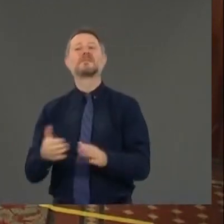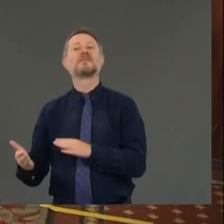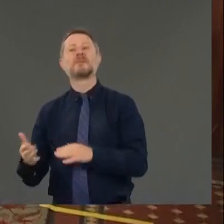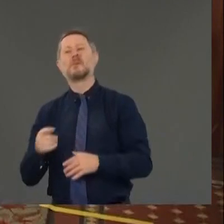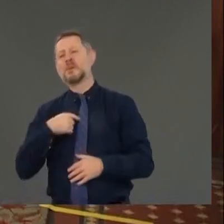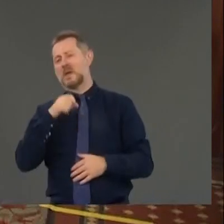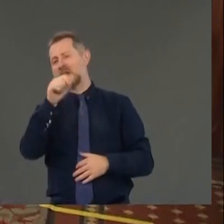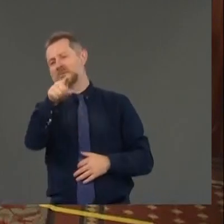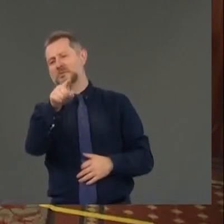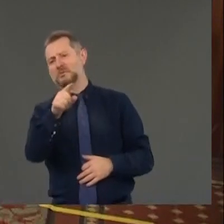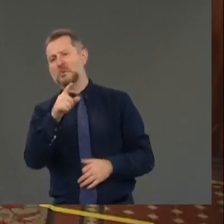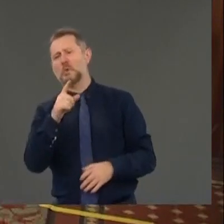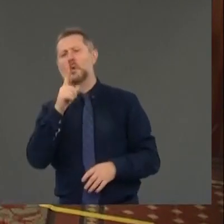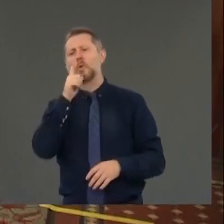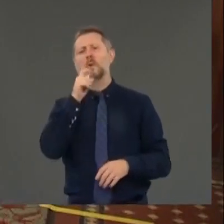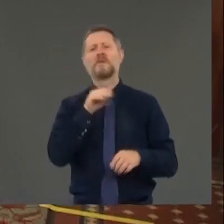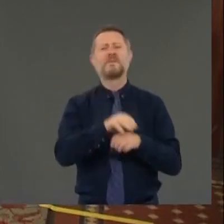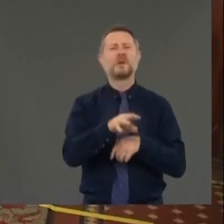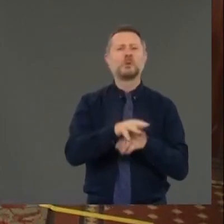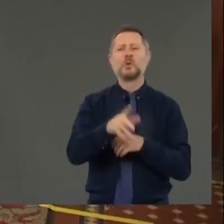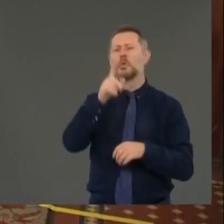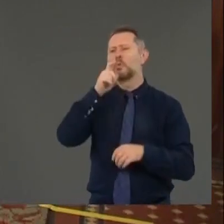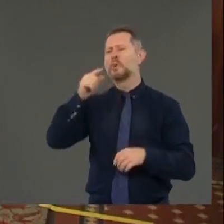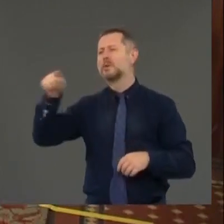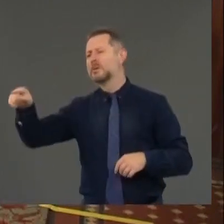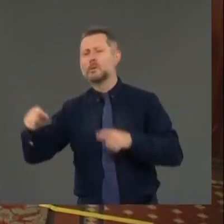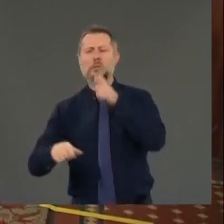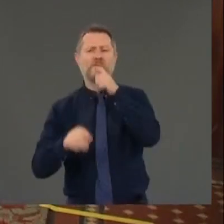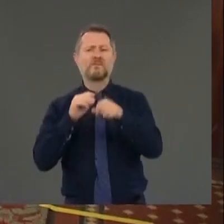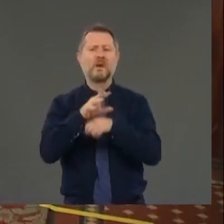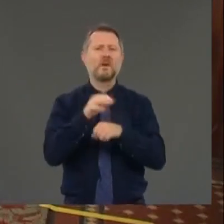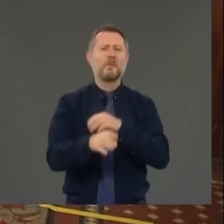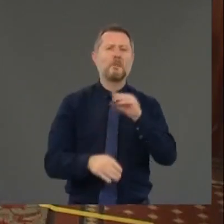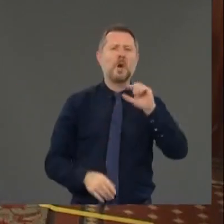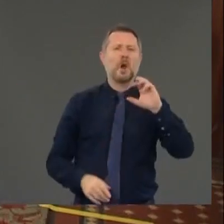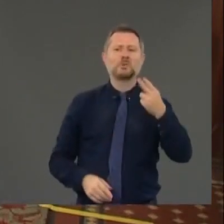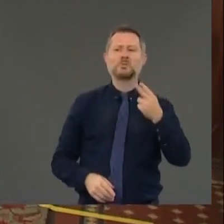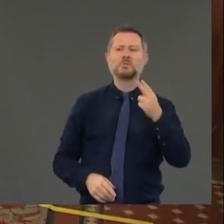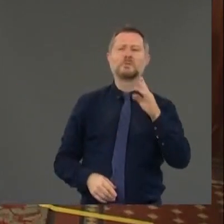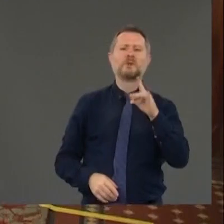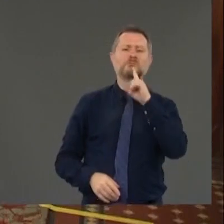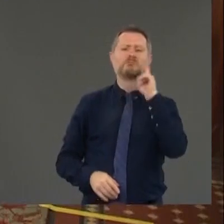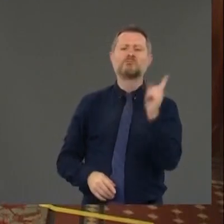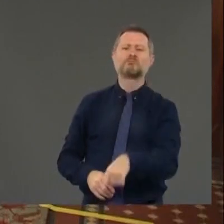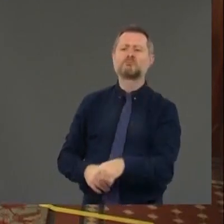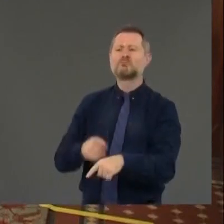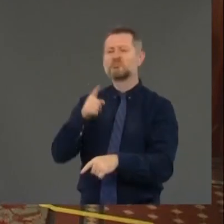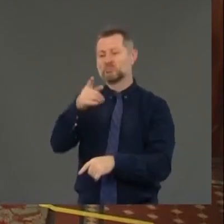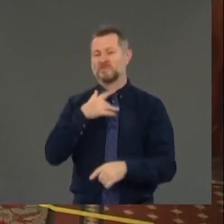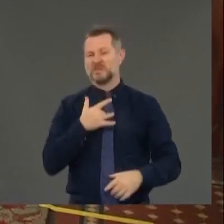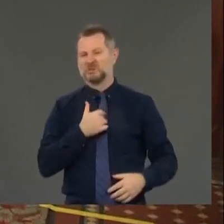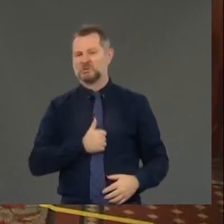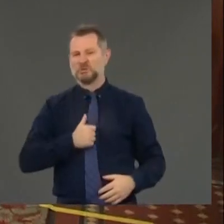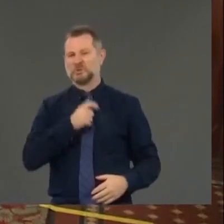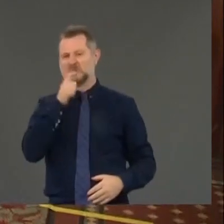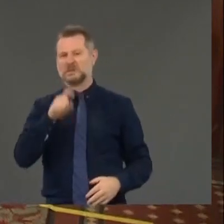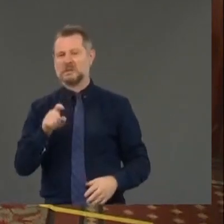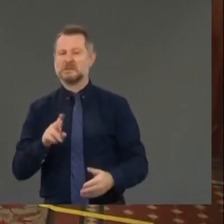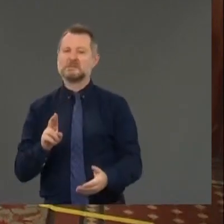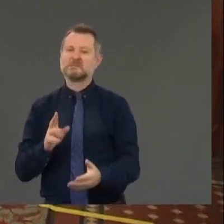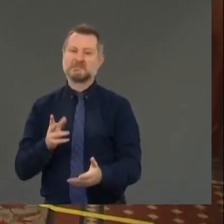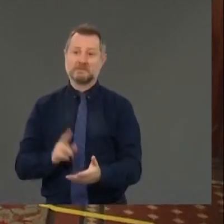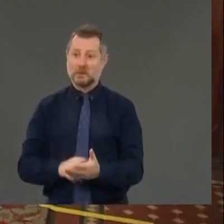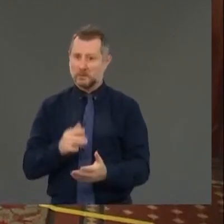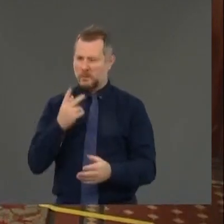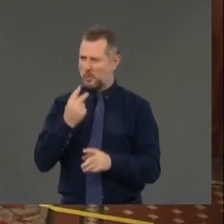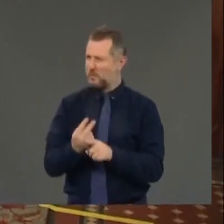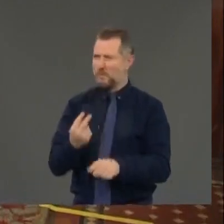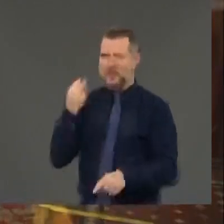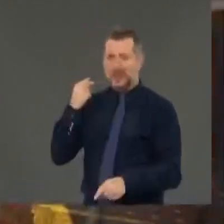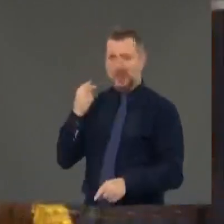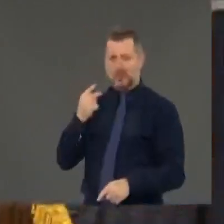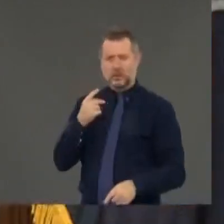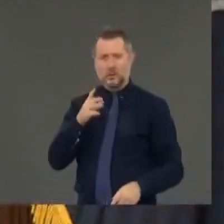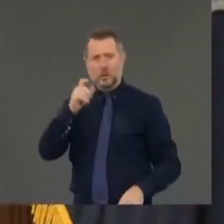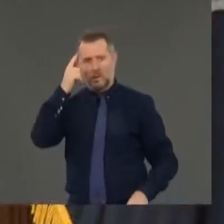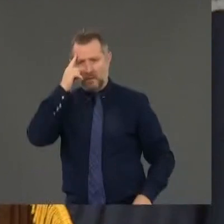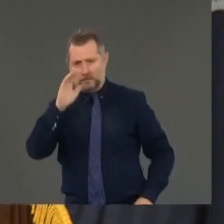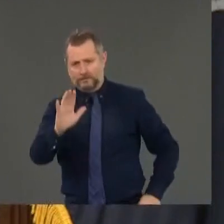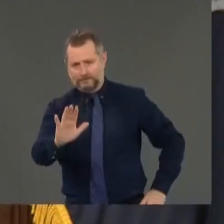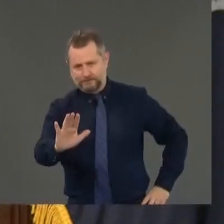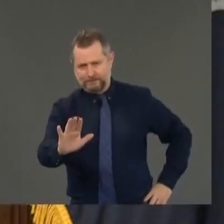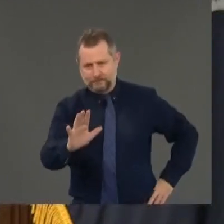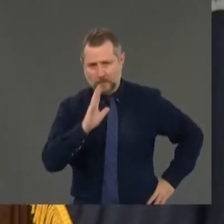NOT BEEN IMPLEMENTED.